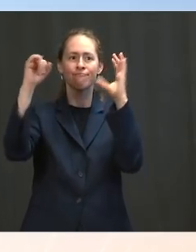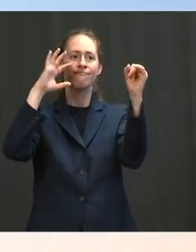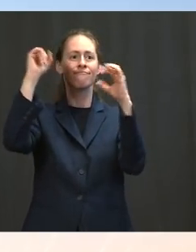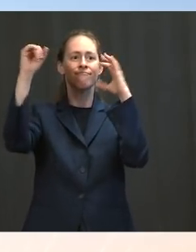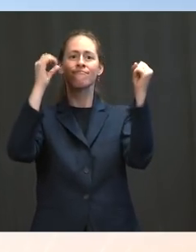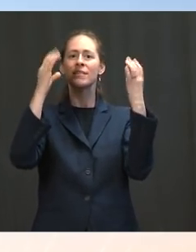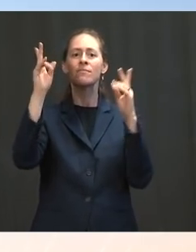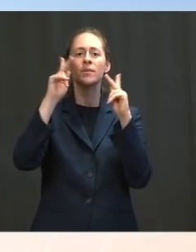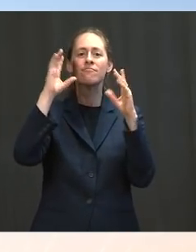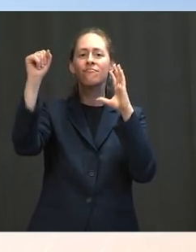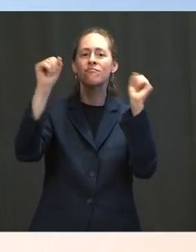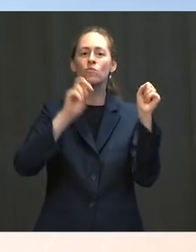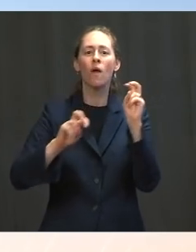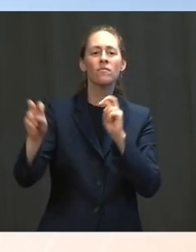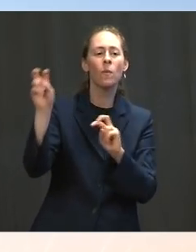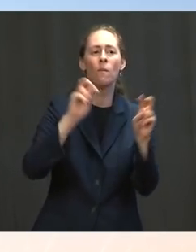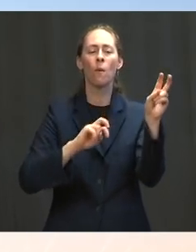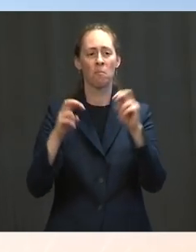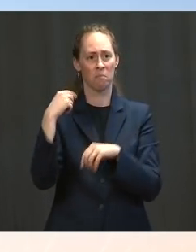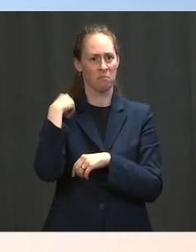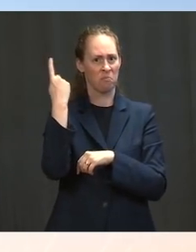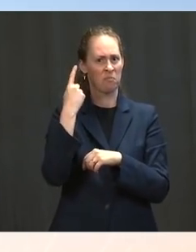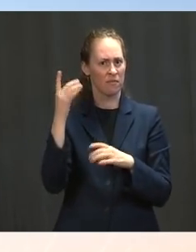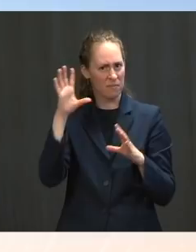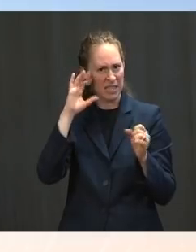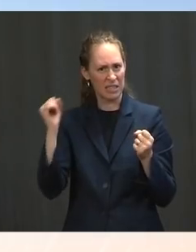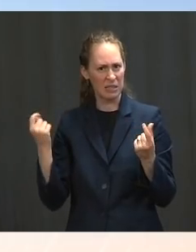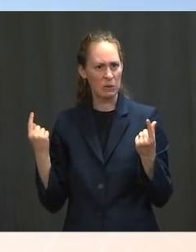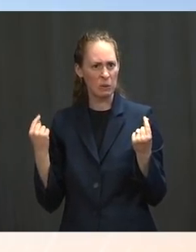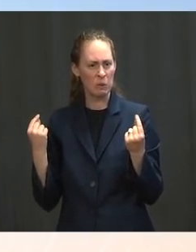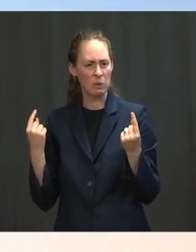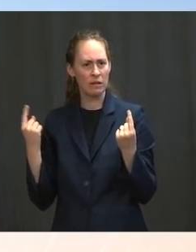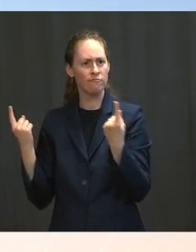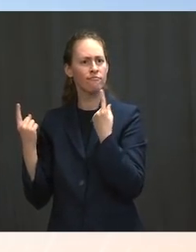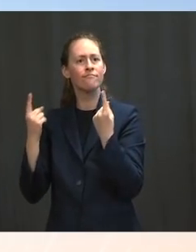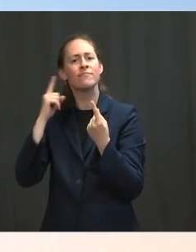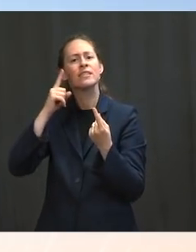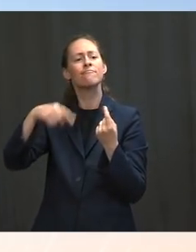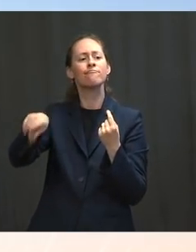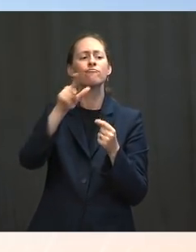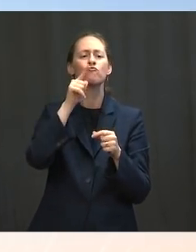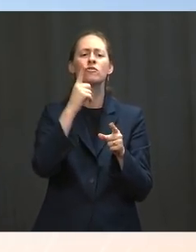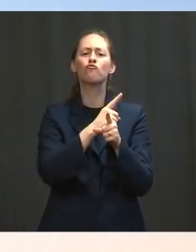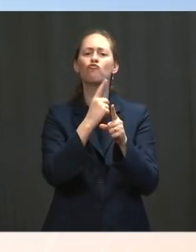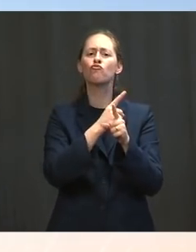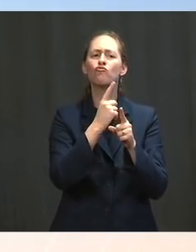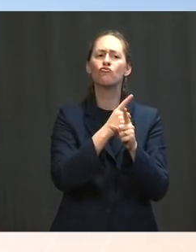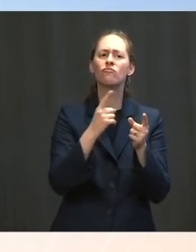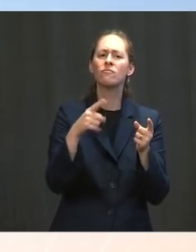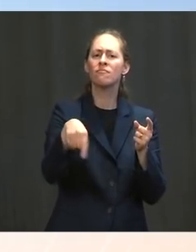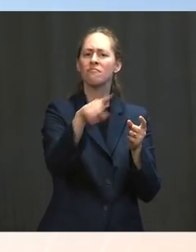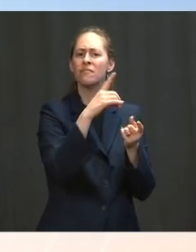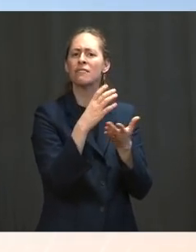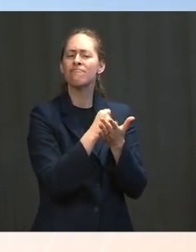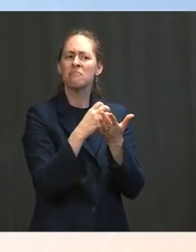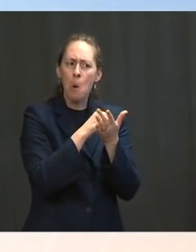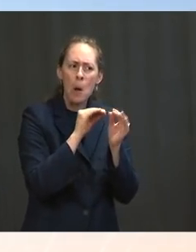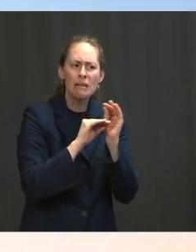What is the President doing for regular Americans to try to keep the gas prices down, whether it be engaging with OPEC?